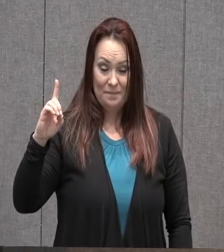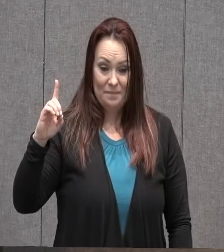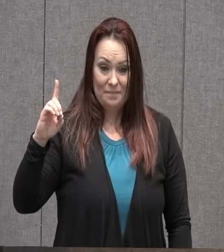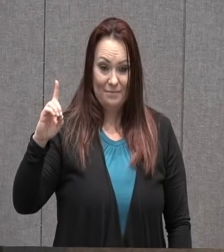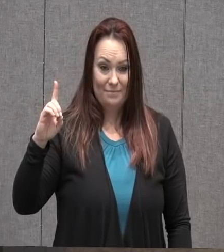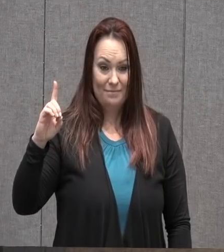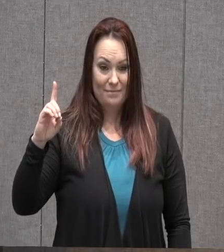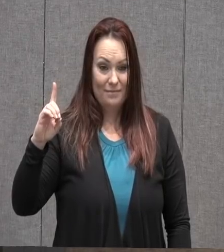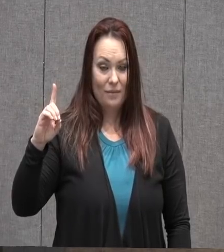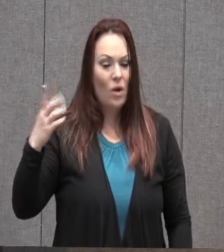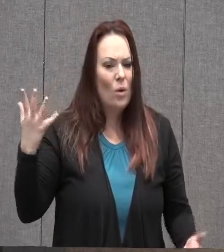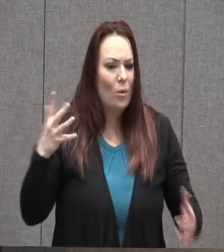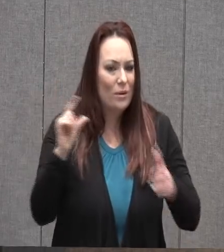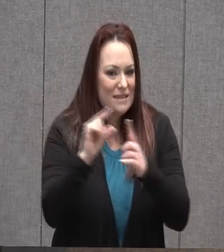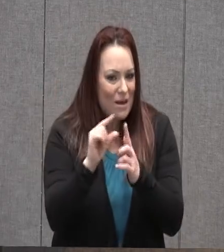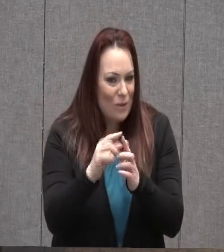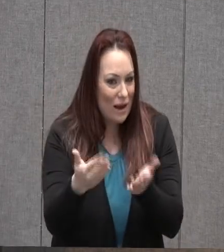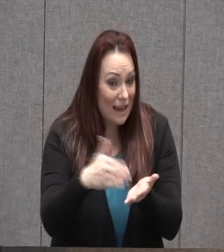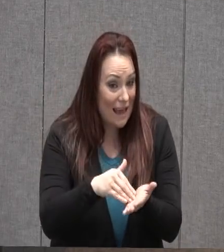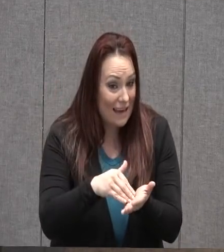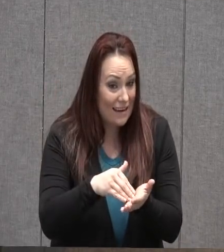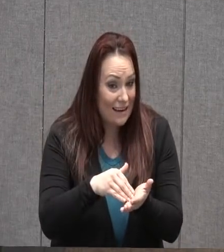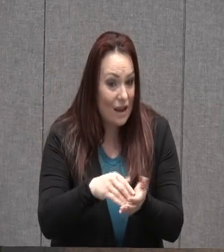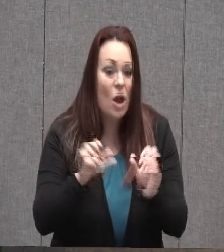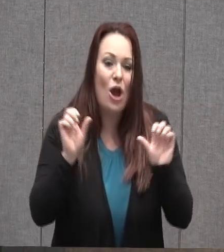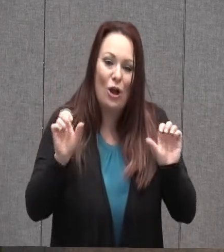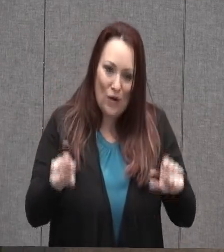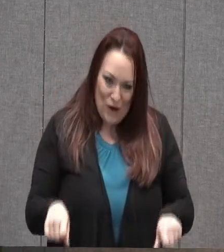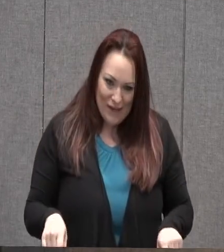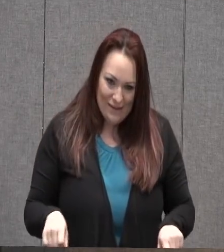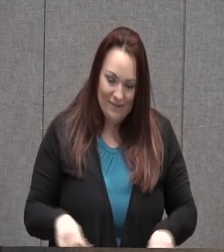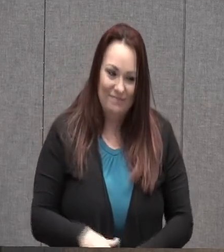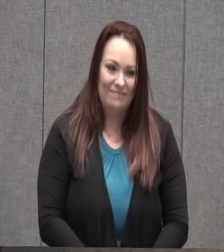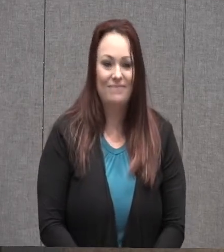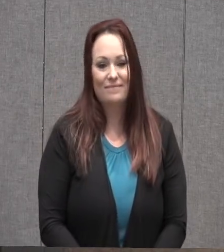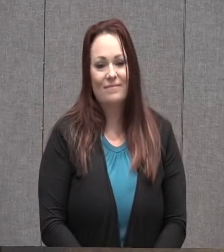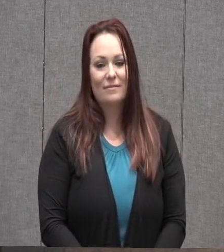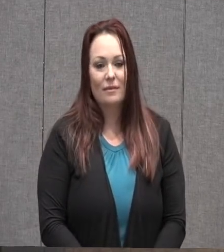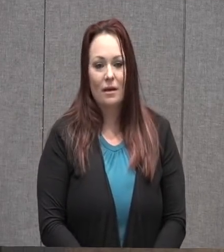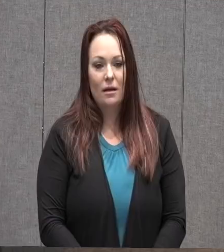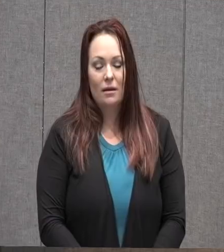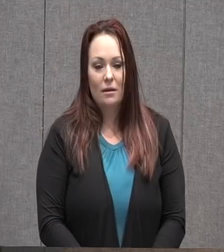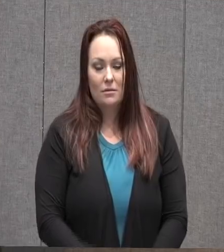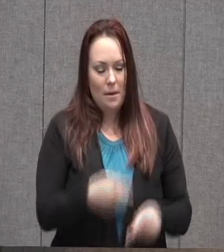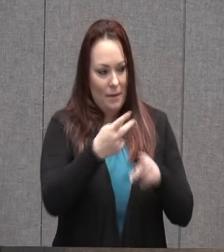Good, what was that word again? Could. Now I'm gonna keep that word up